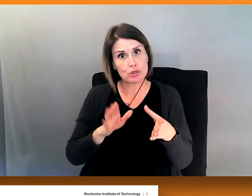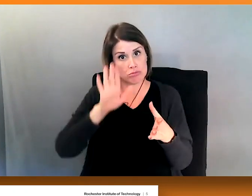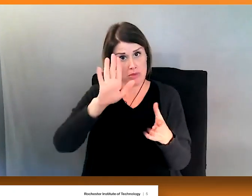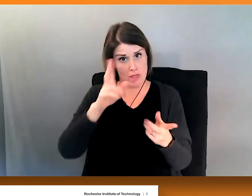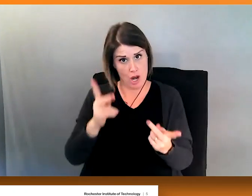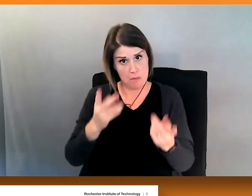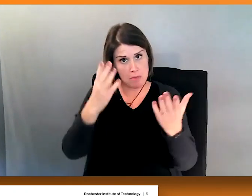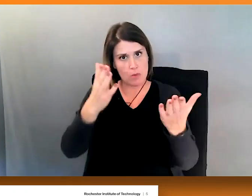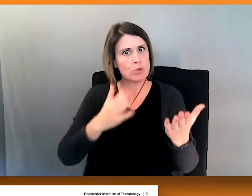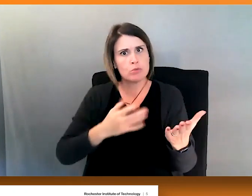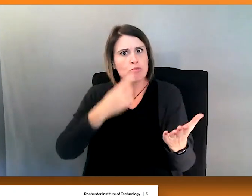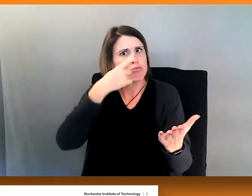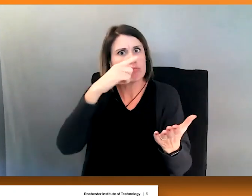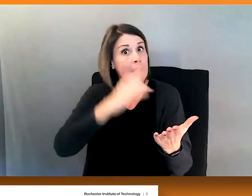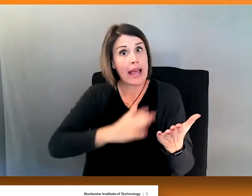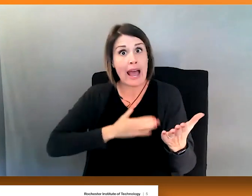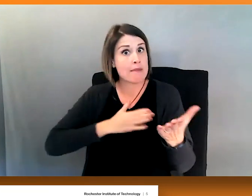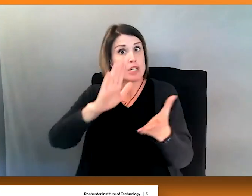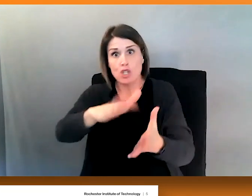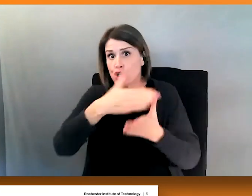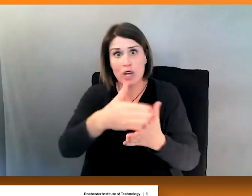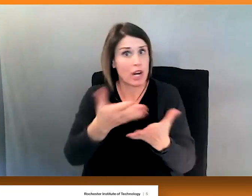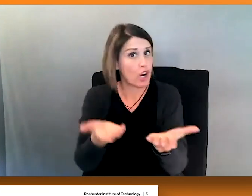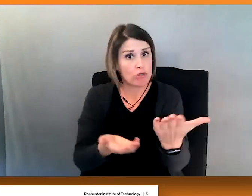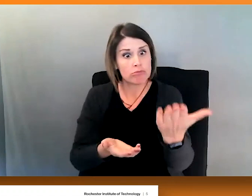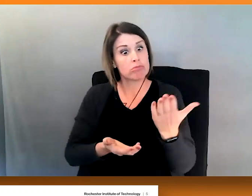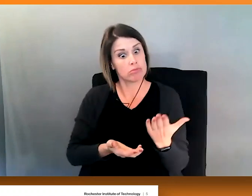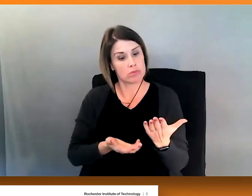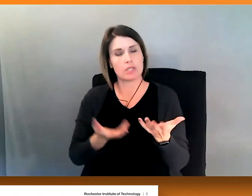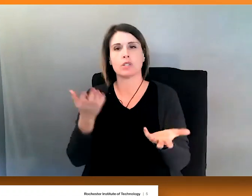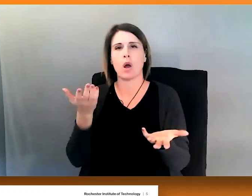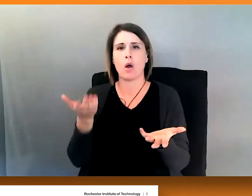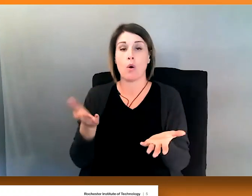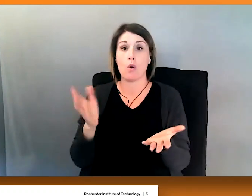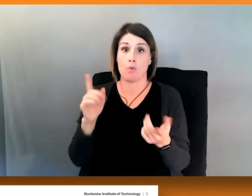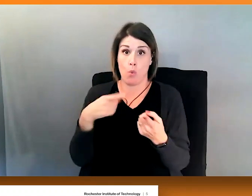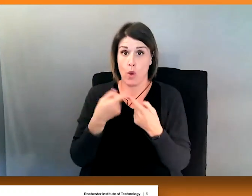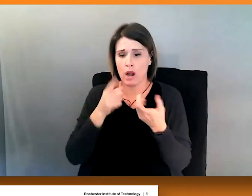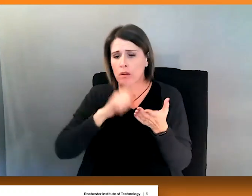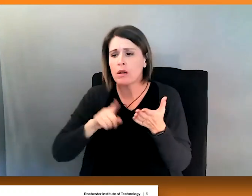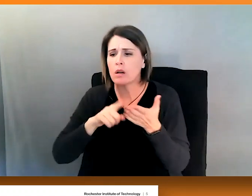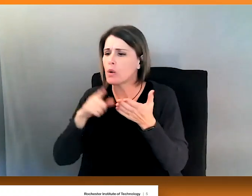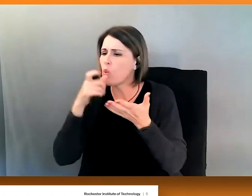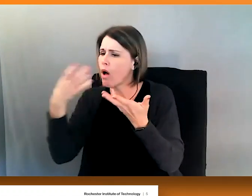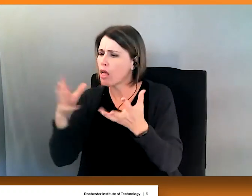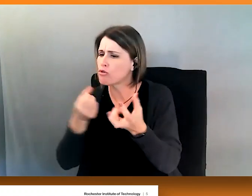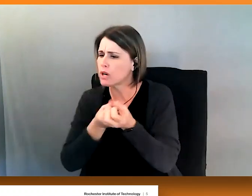So when you're looking up funded grants, you might want to reach out to someone who was funded